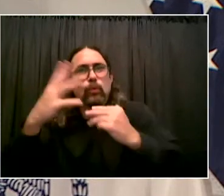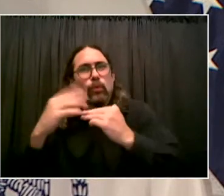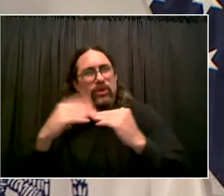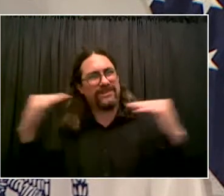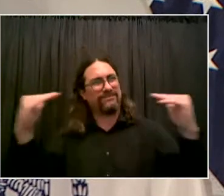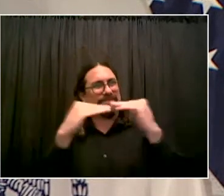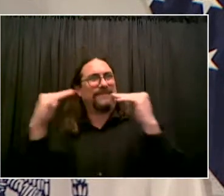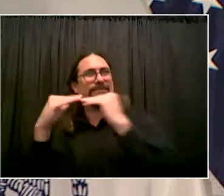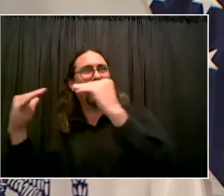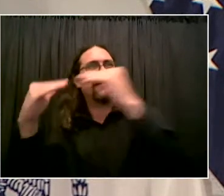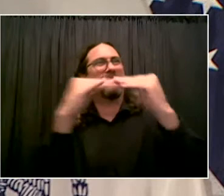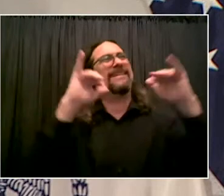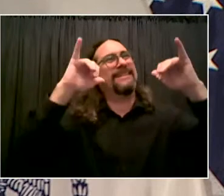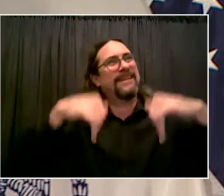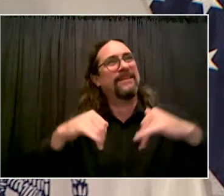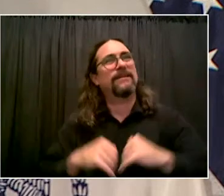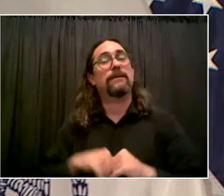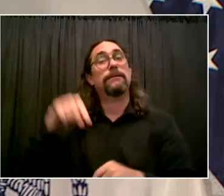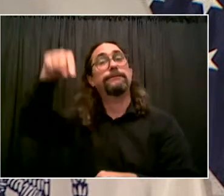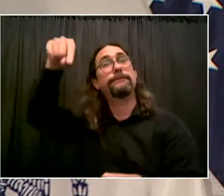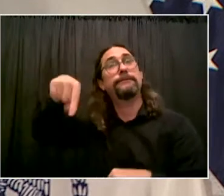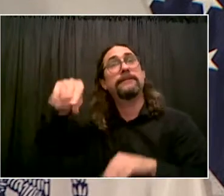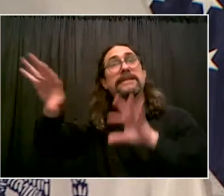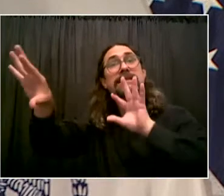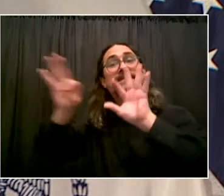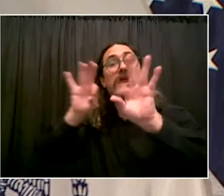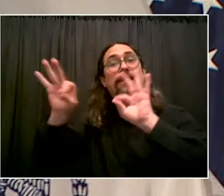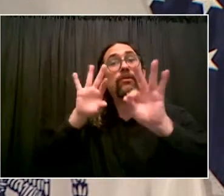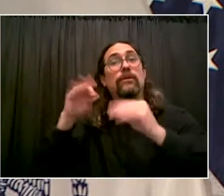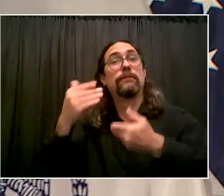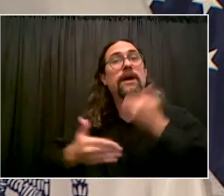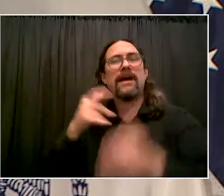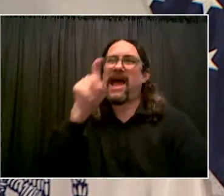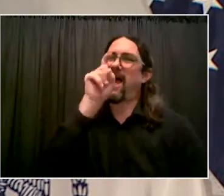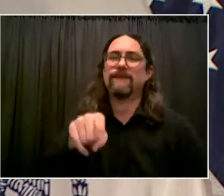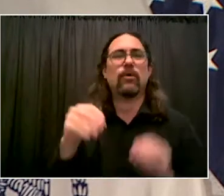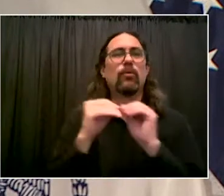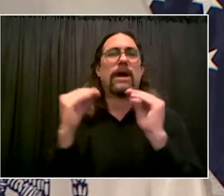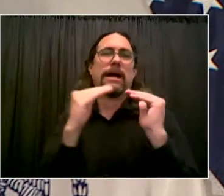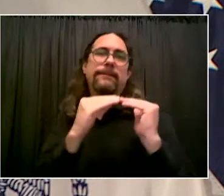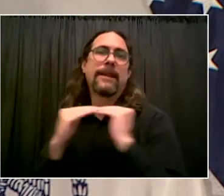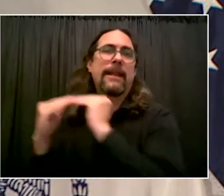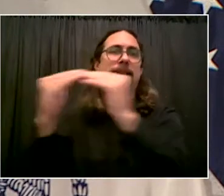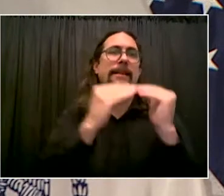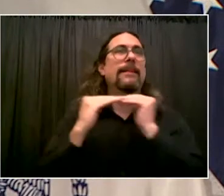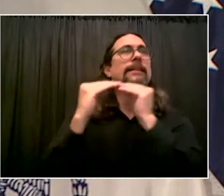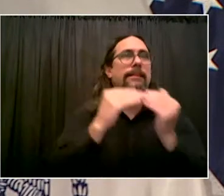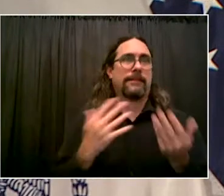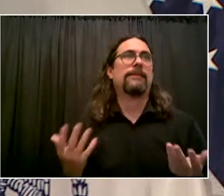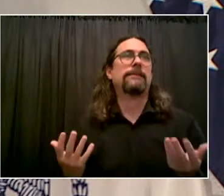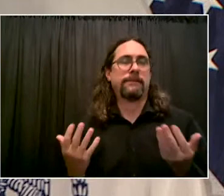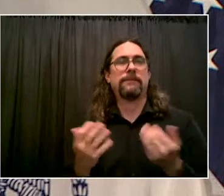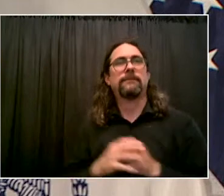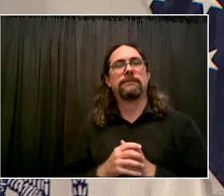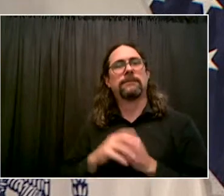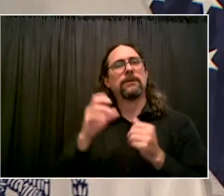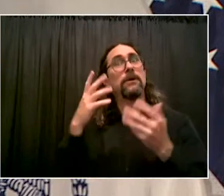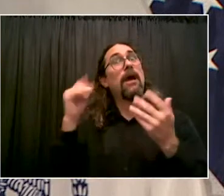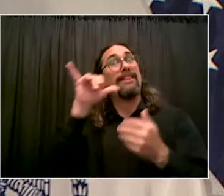PROCESS EVEN THOUGH IT WAS ONLY NOE TIME HAD ENDED UP PUT A LOT MORE EQUITY IN IT AND A LOT MORE KIDS WERE REACH